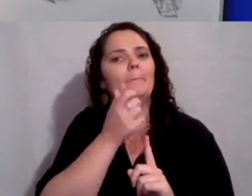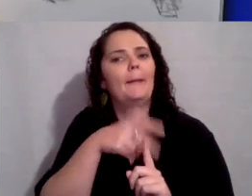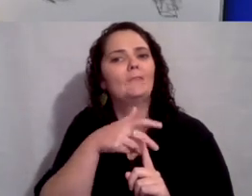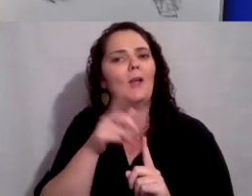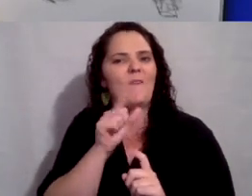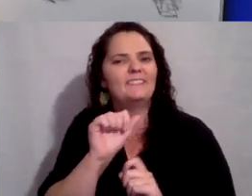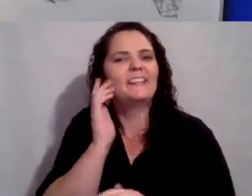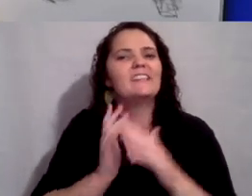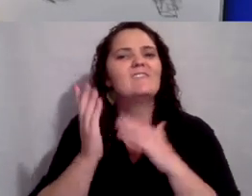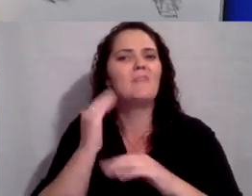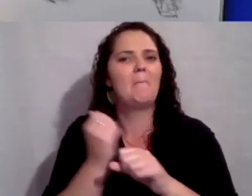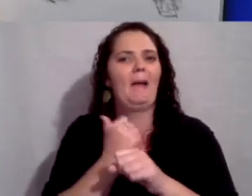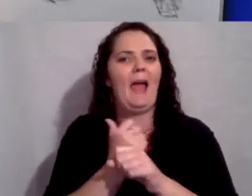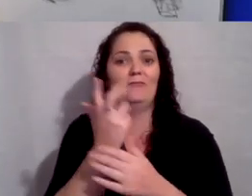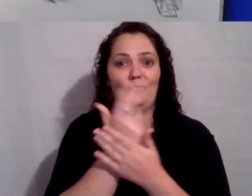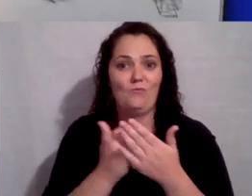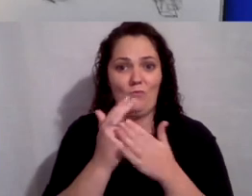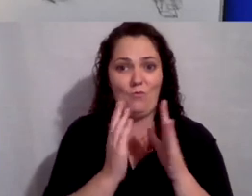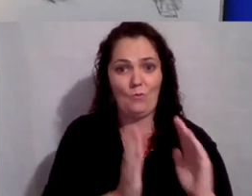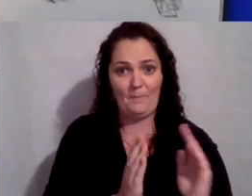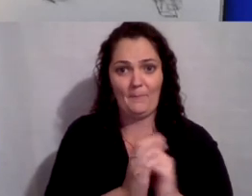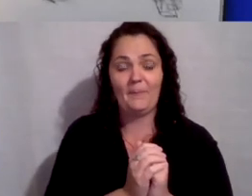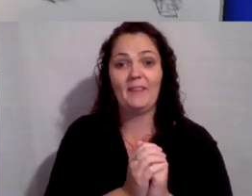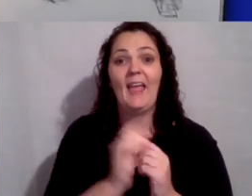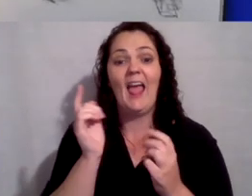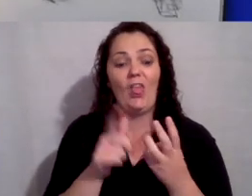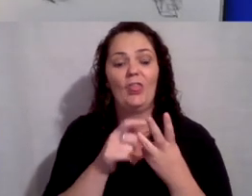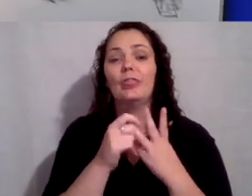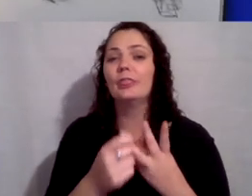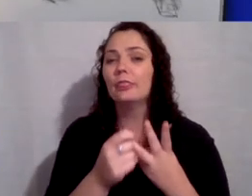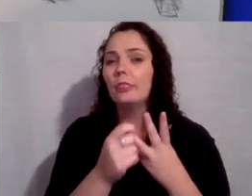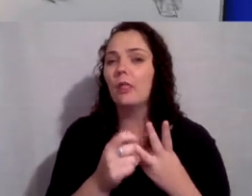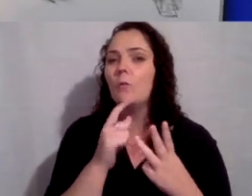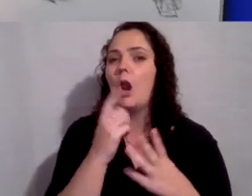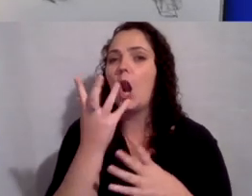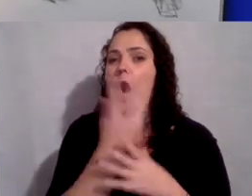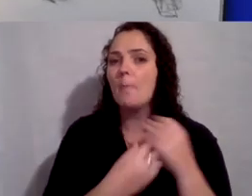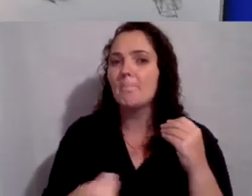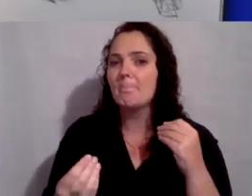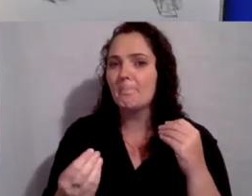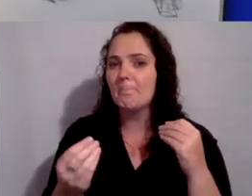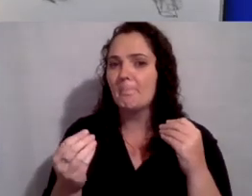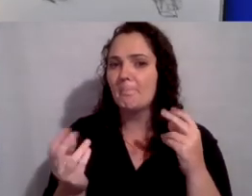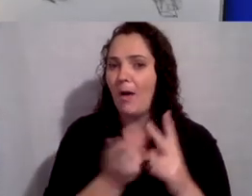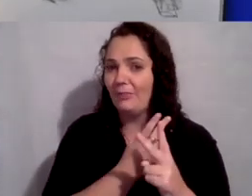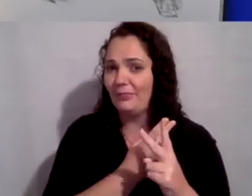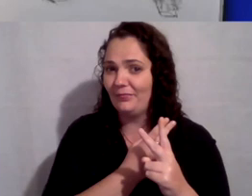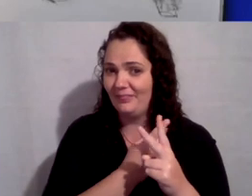and the building of the drawing. We're now going to combine those two methods for this final drawing so we're going to combine a subtractive technique together